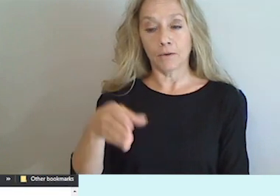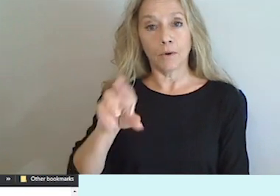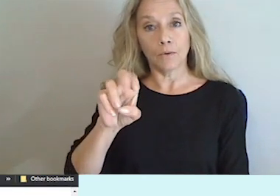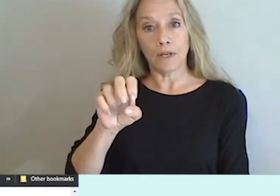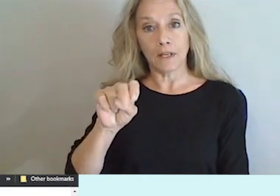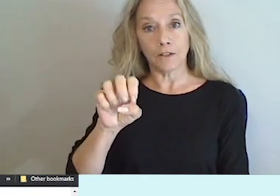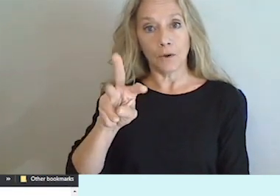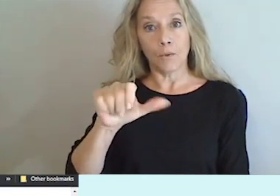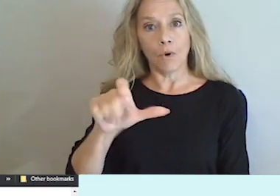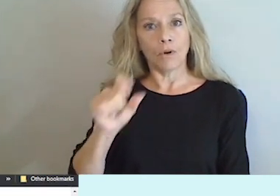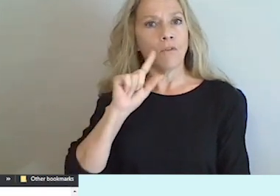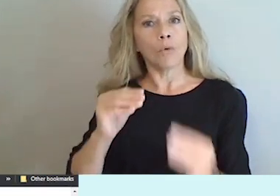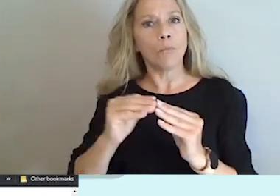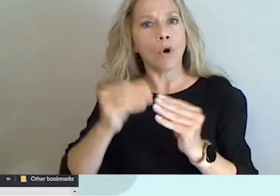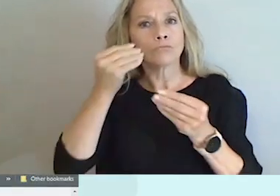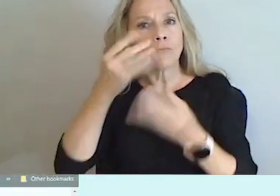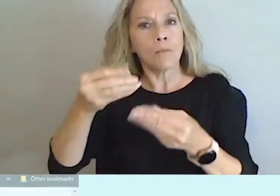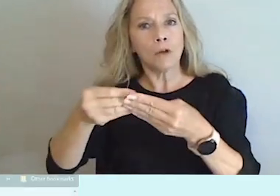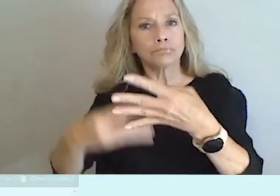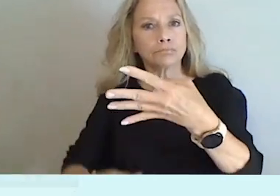other renewal information. Now let’s get started Let's review a paper renewal packet.